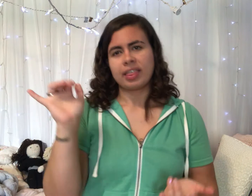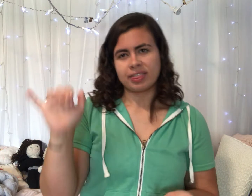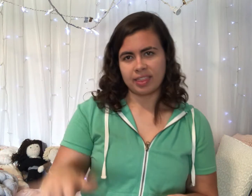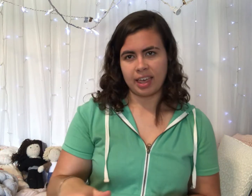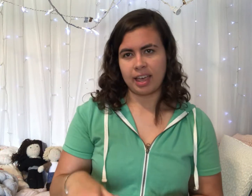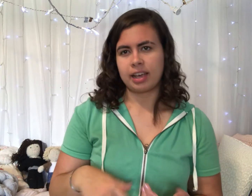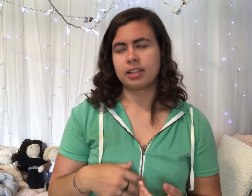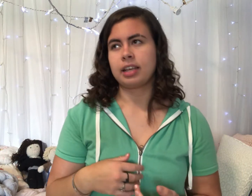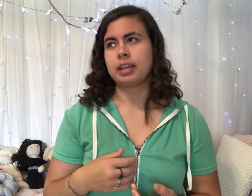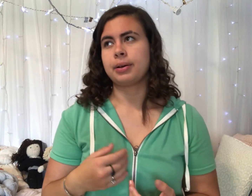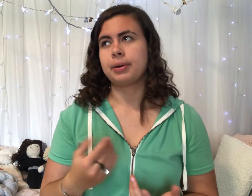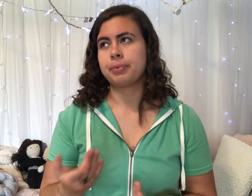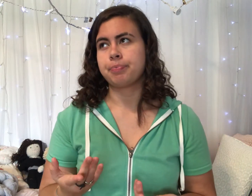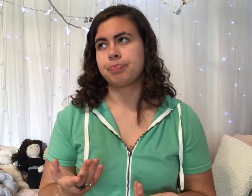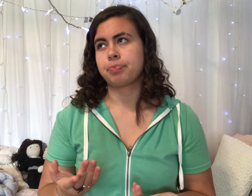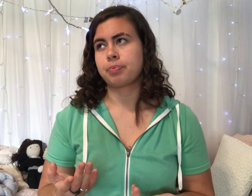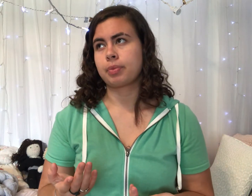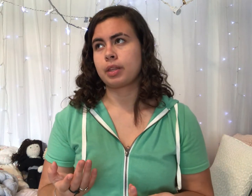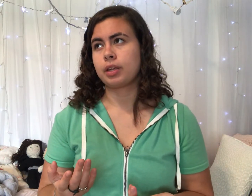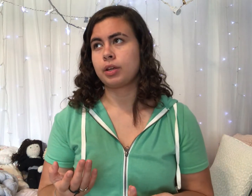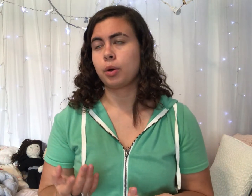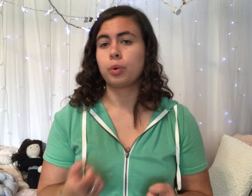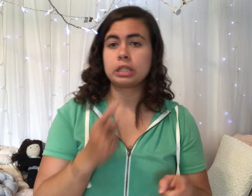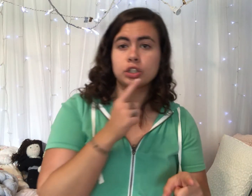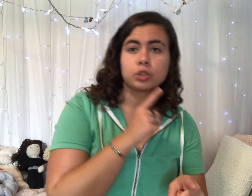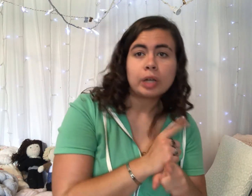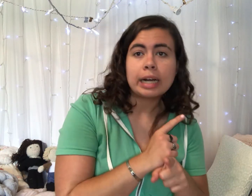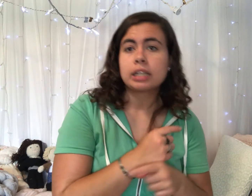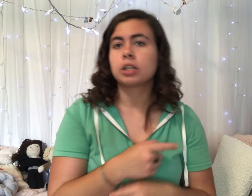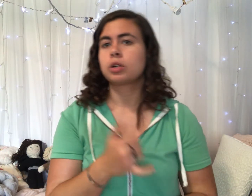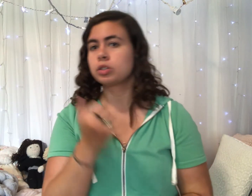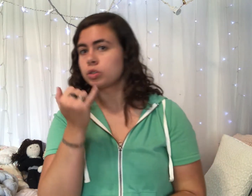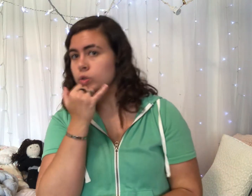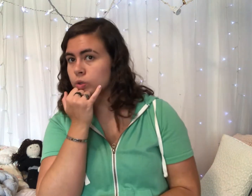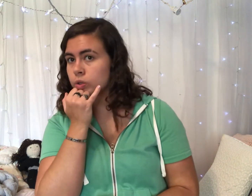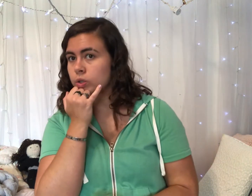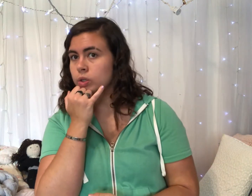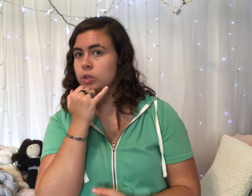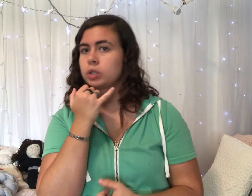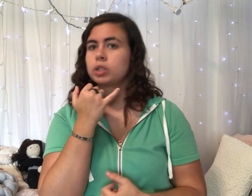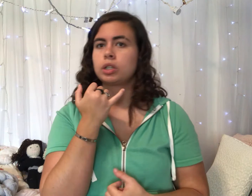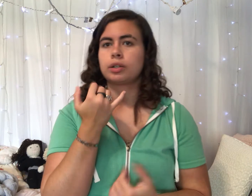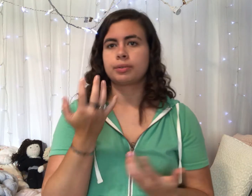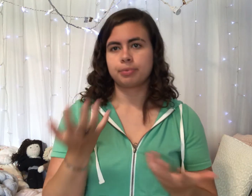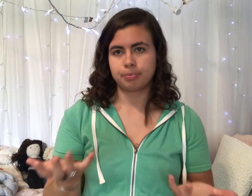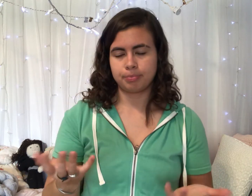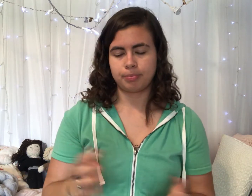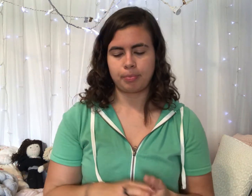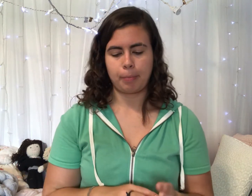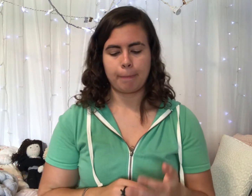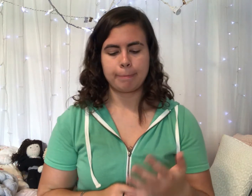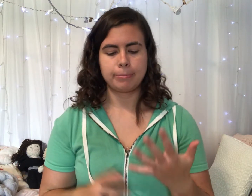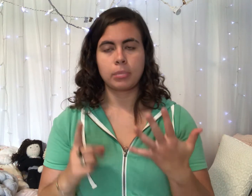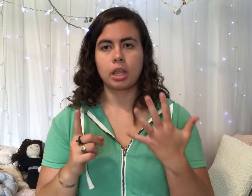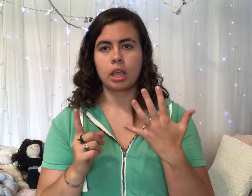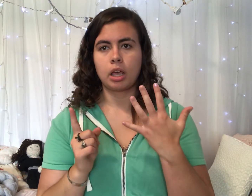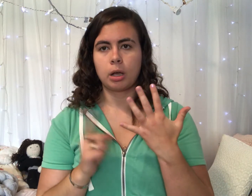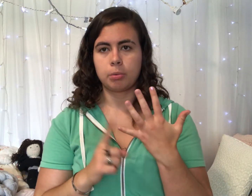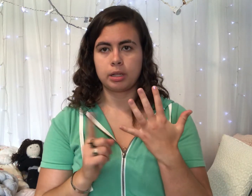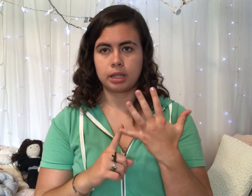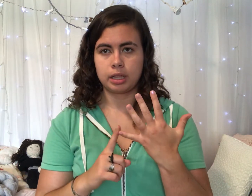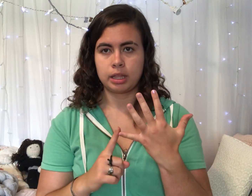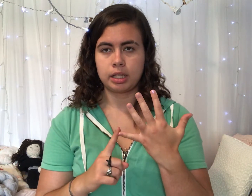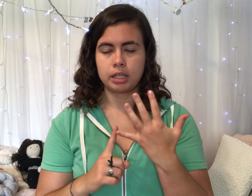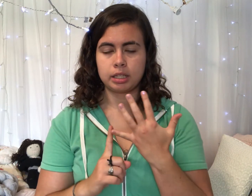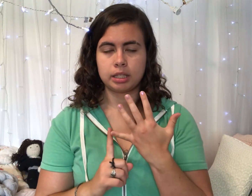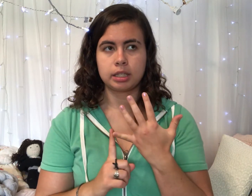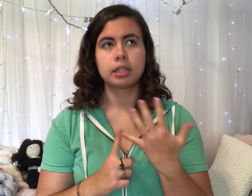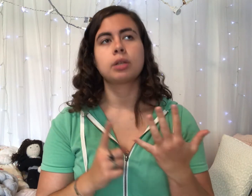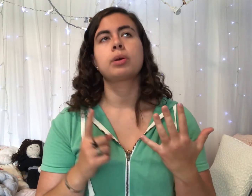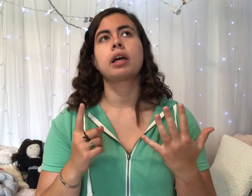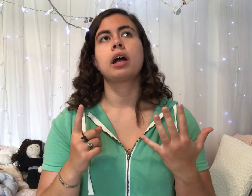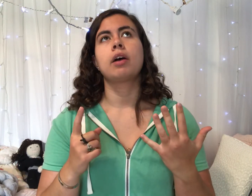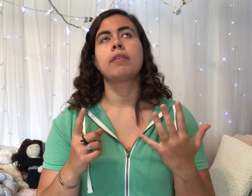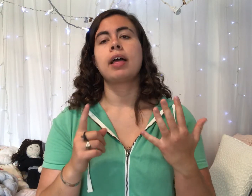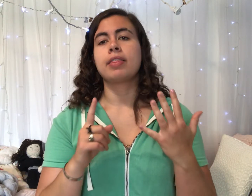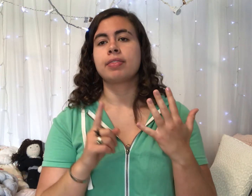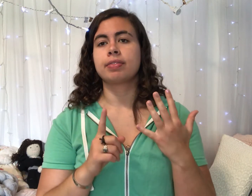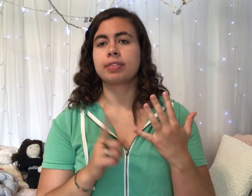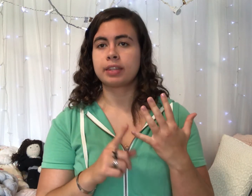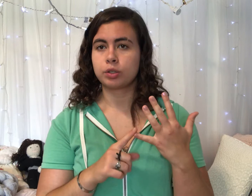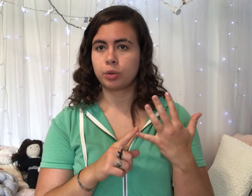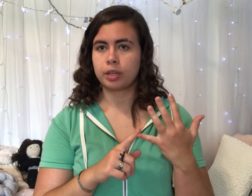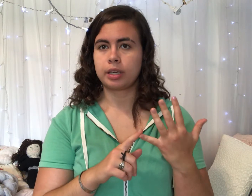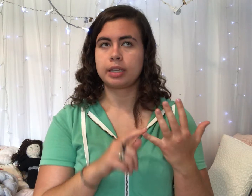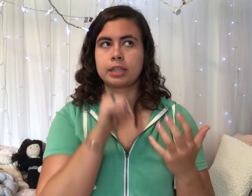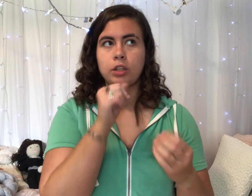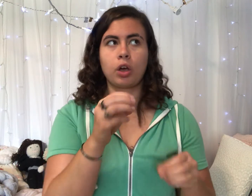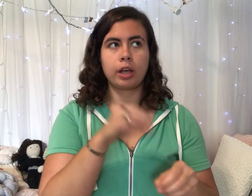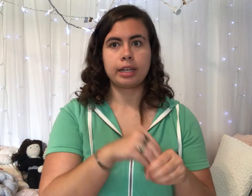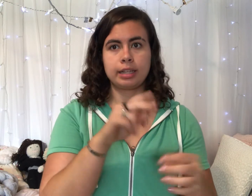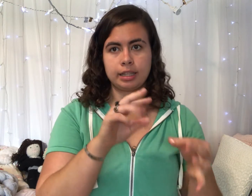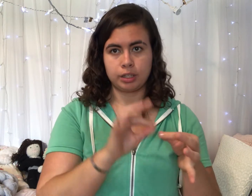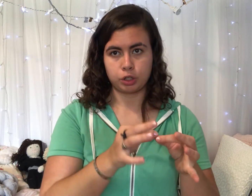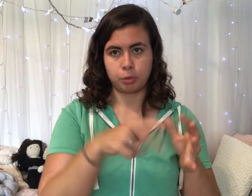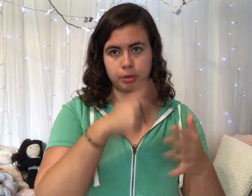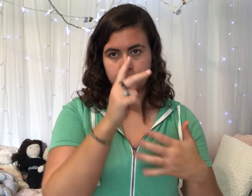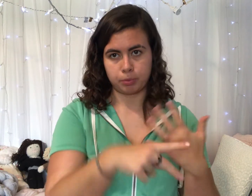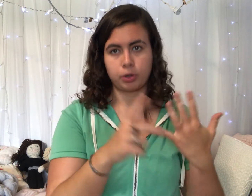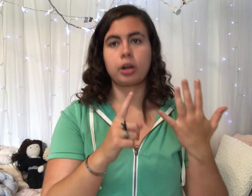It's like what's right and what's wrong. The fifth one is not in the interpreting program.